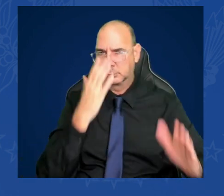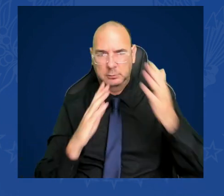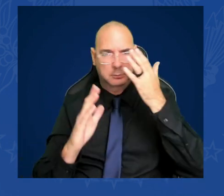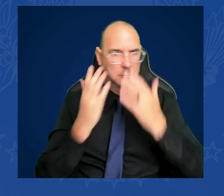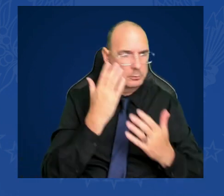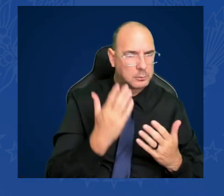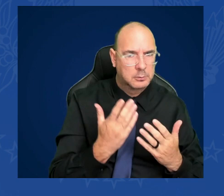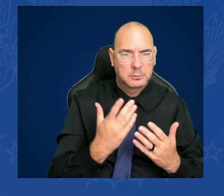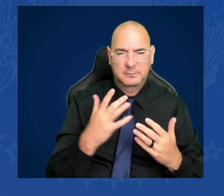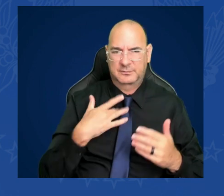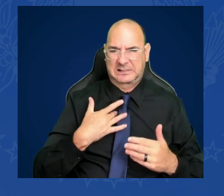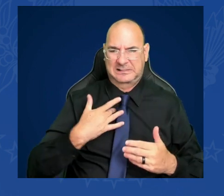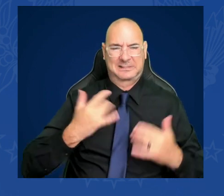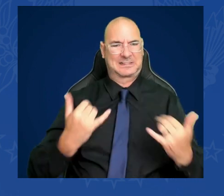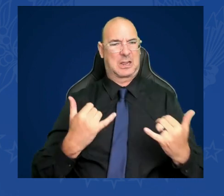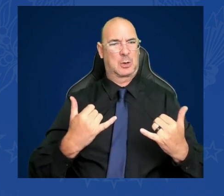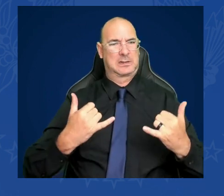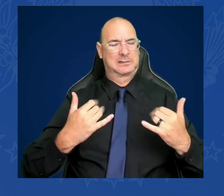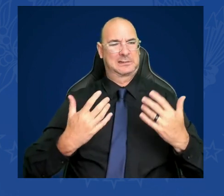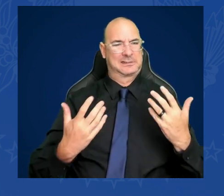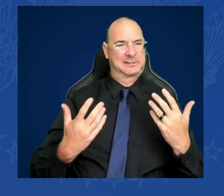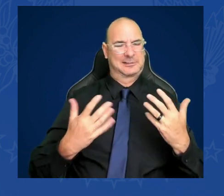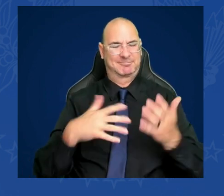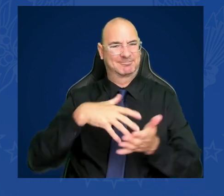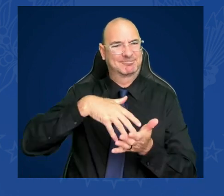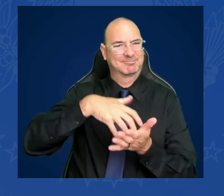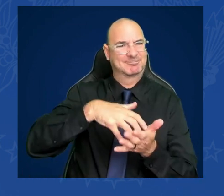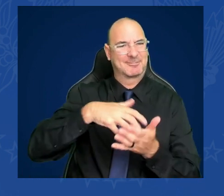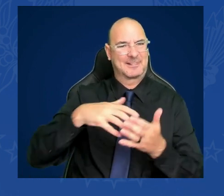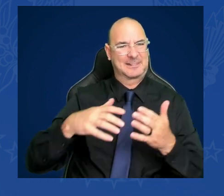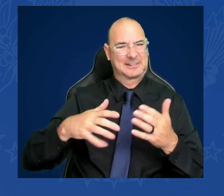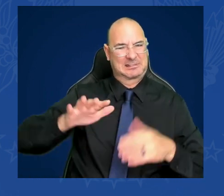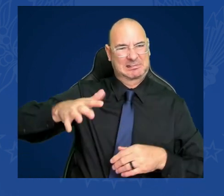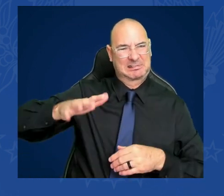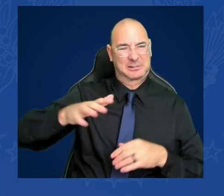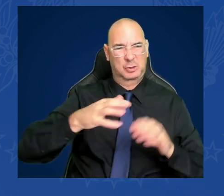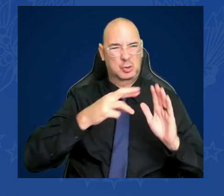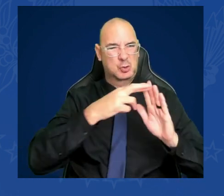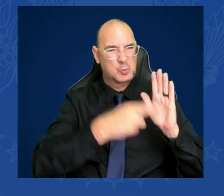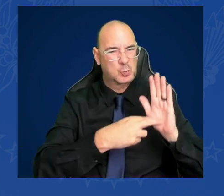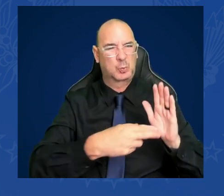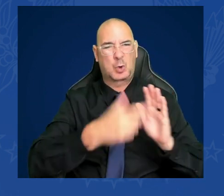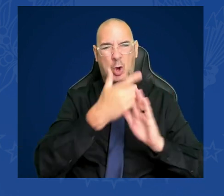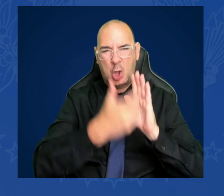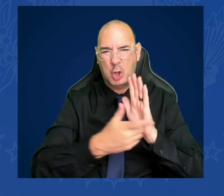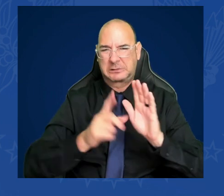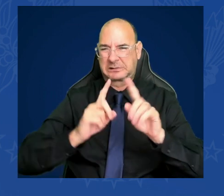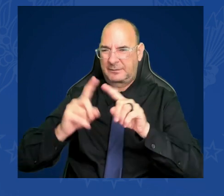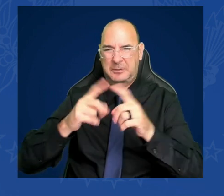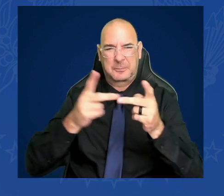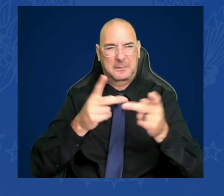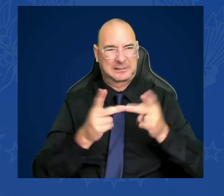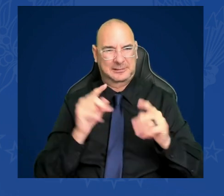where the rule of law in places is strained, where rules and norms are under question.